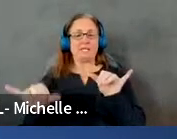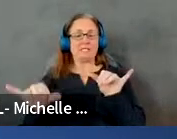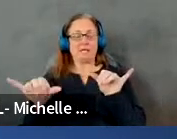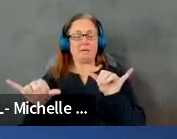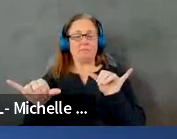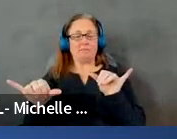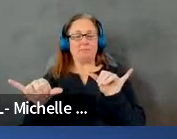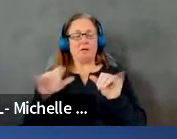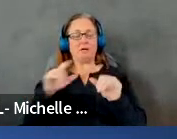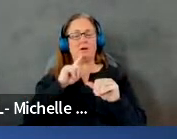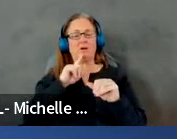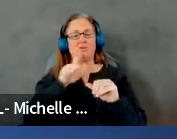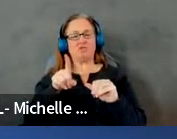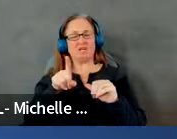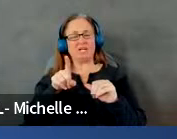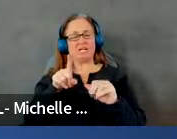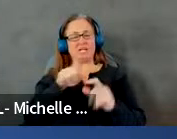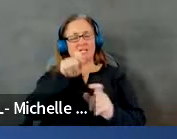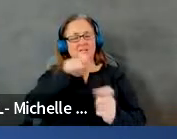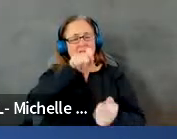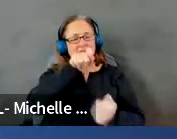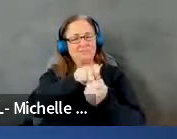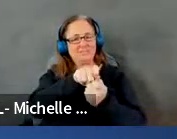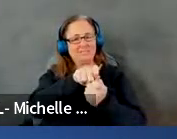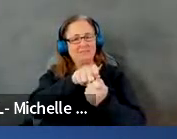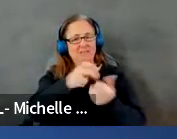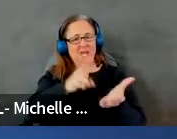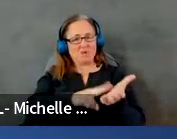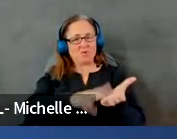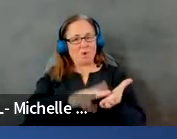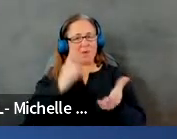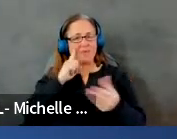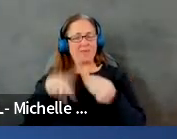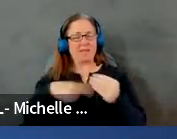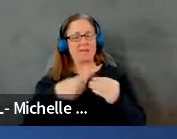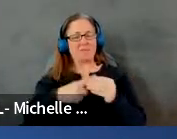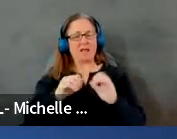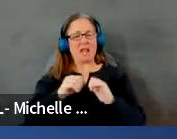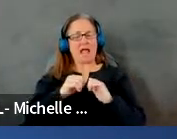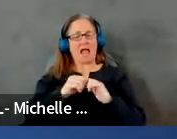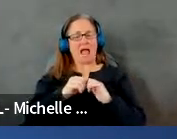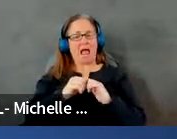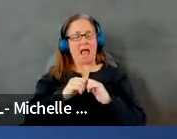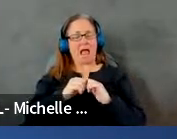really targeting that enrollment and thinking about how you're going to roll